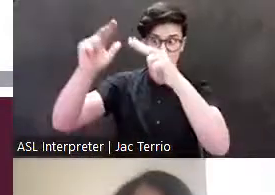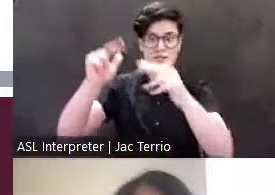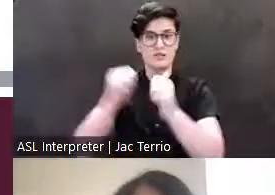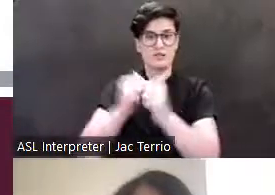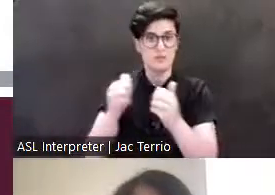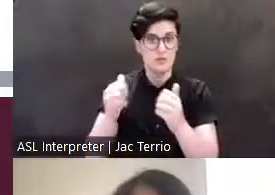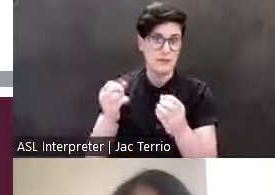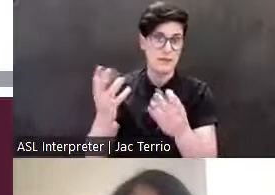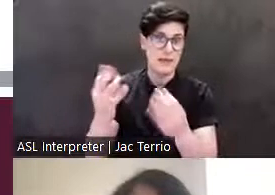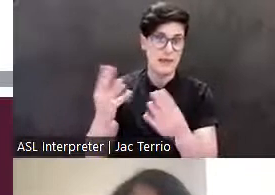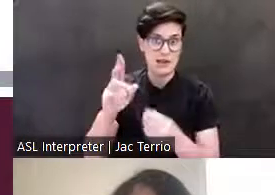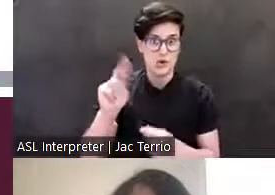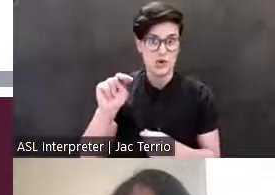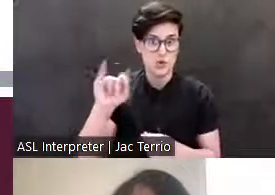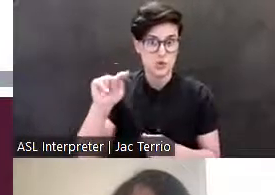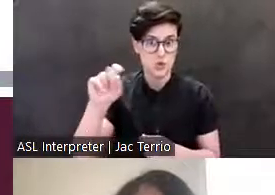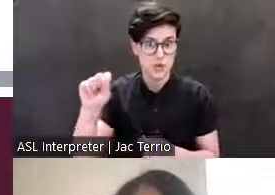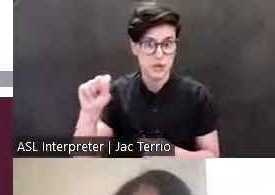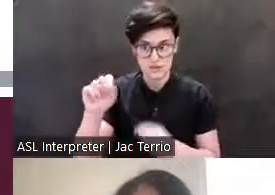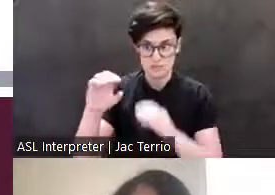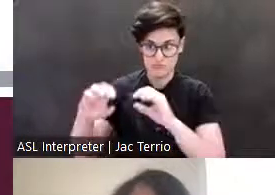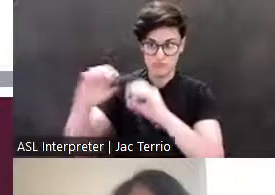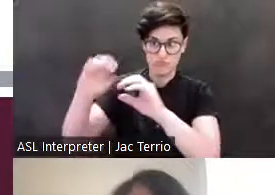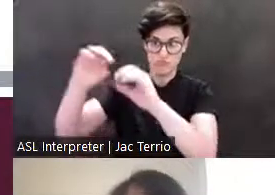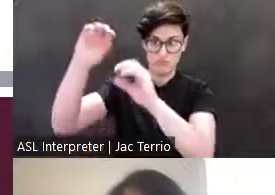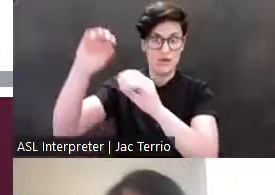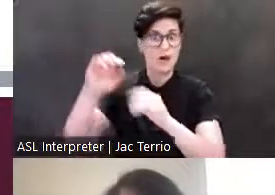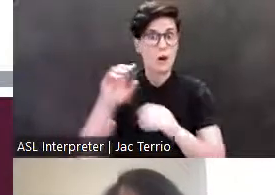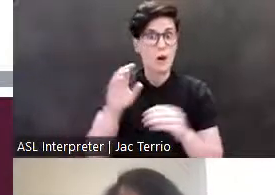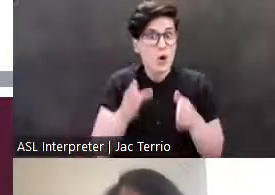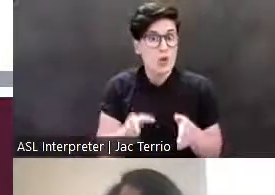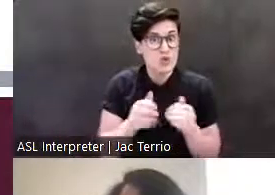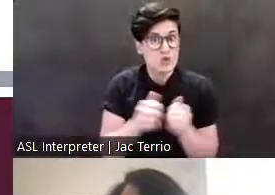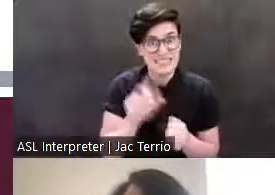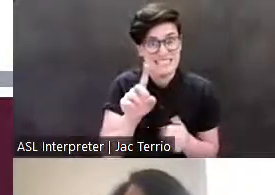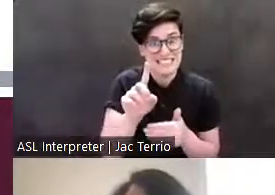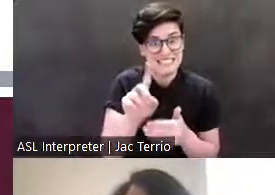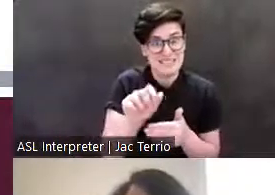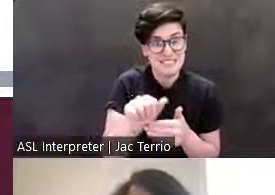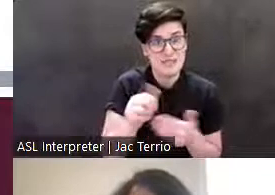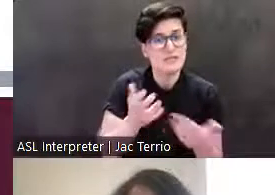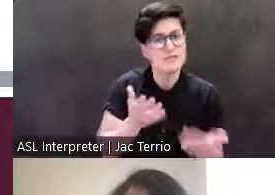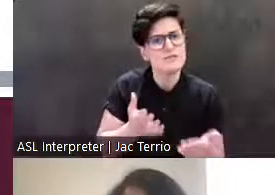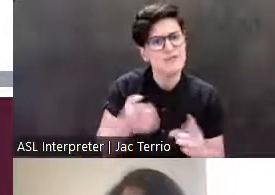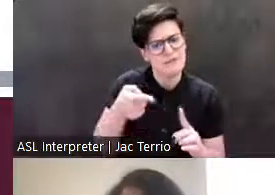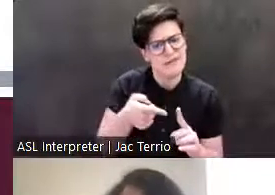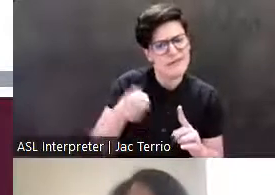And the person with the disability may need to have some sort of change in a rule or policy